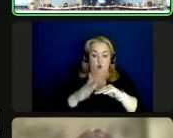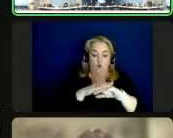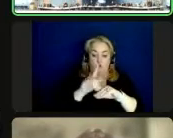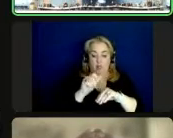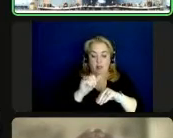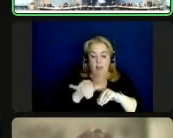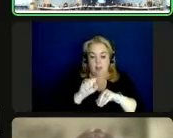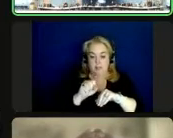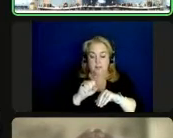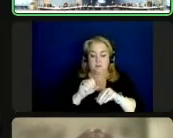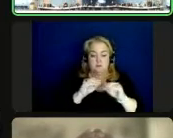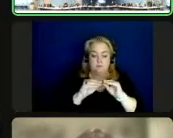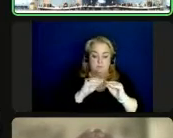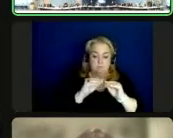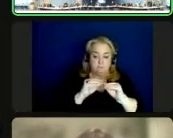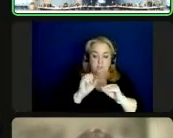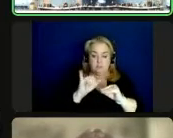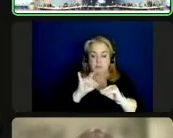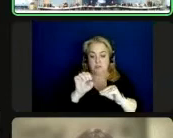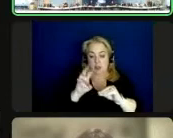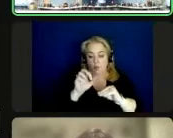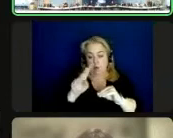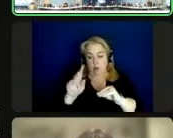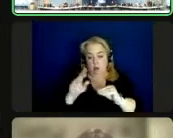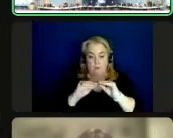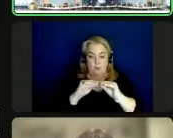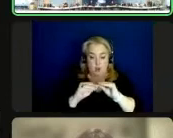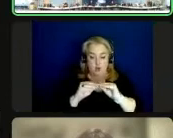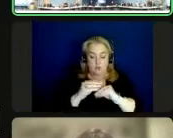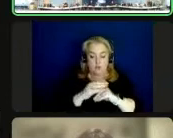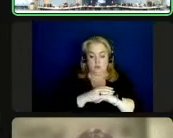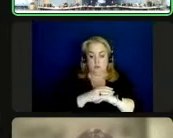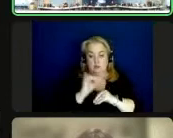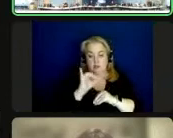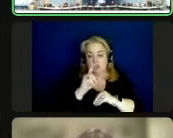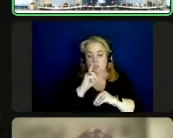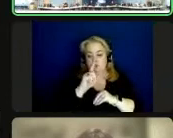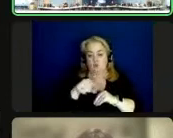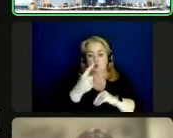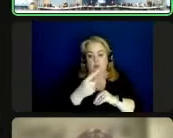THE SPORTATION FUNDS AND SO THE EXCEPTION OF YOUR